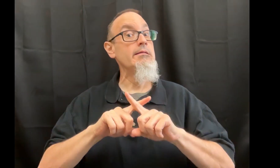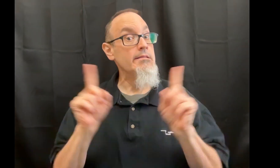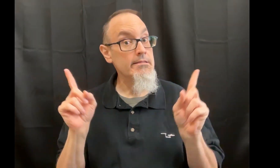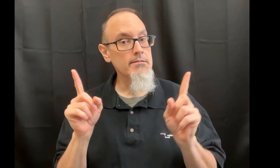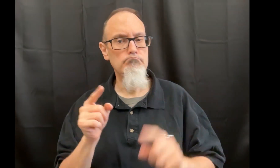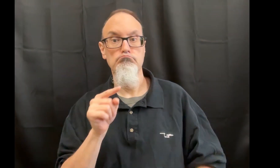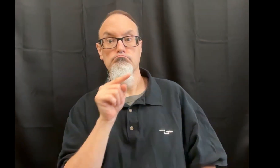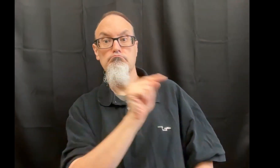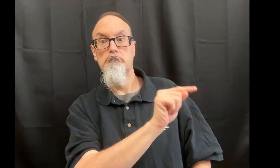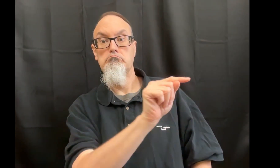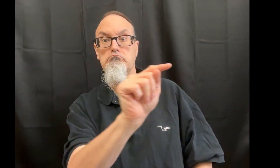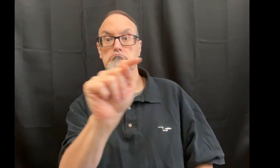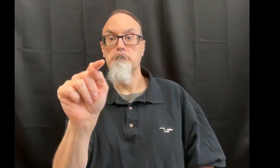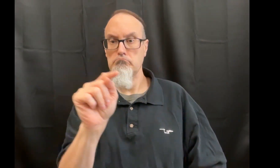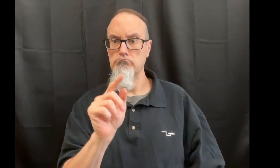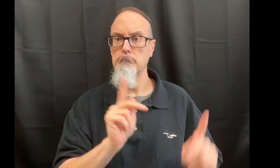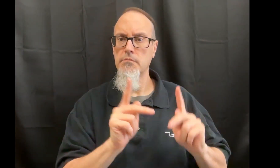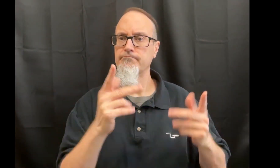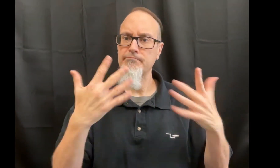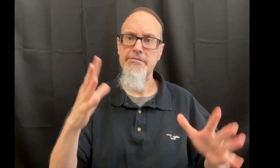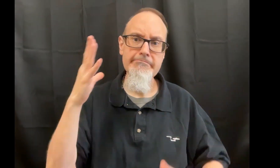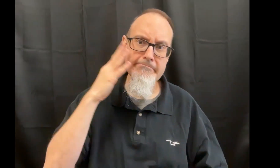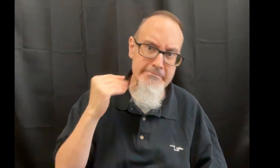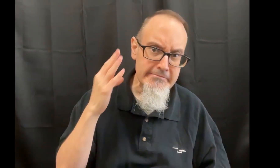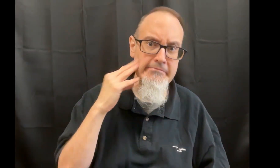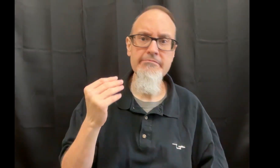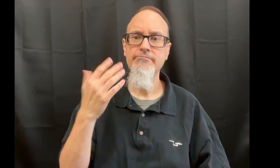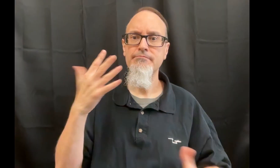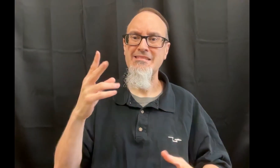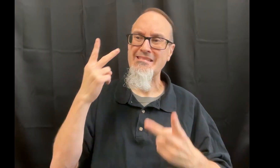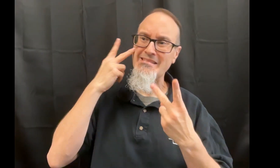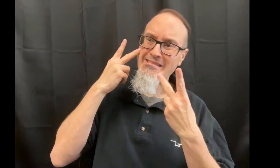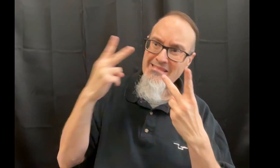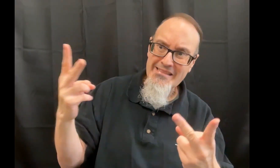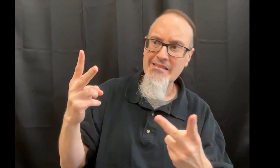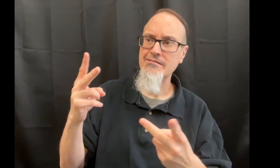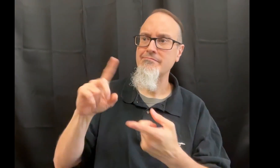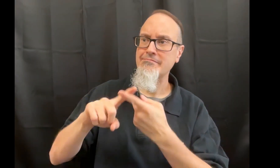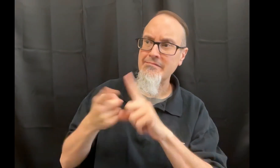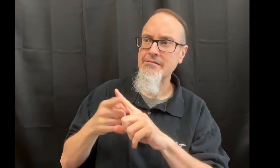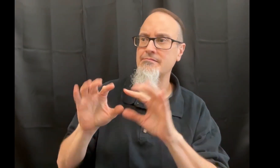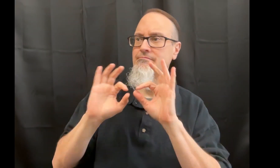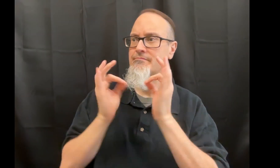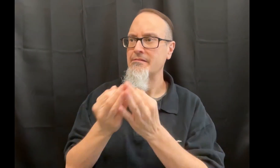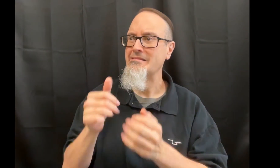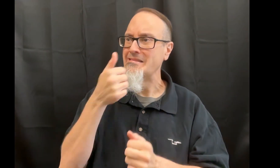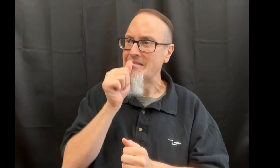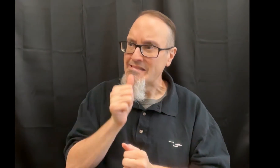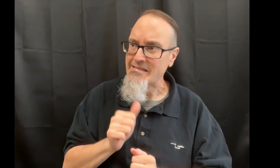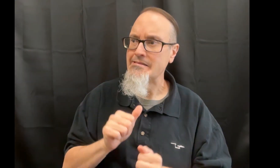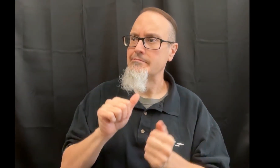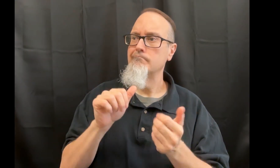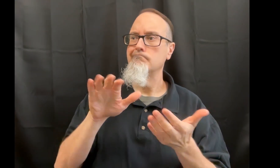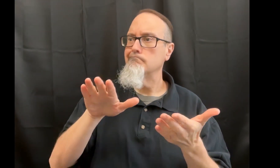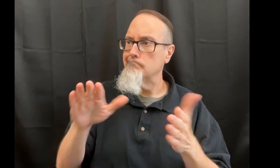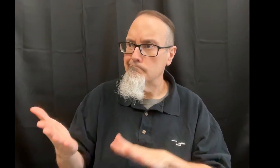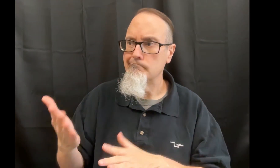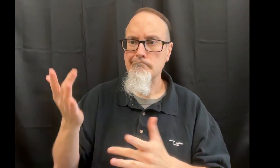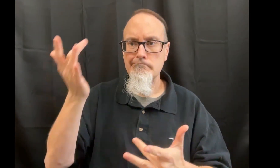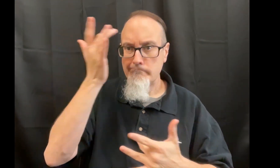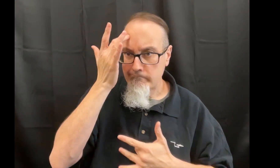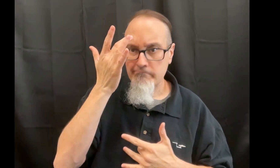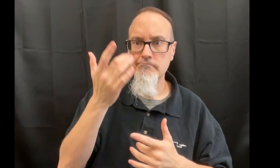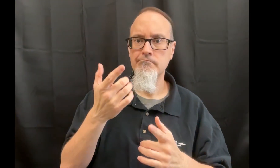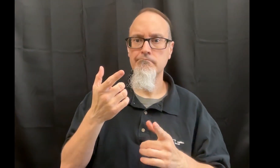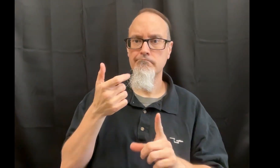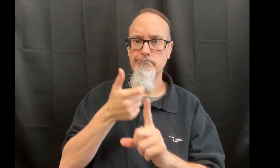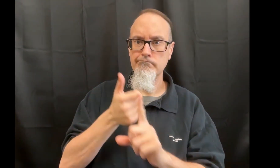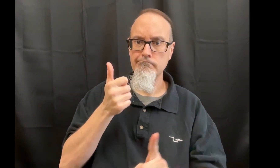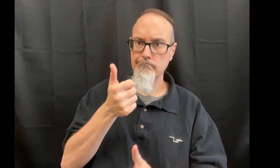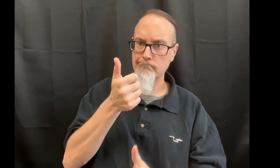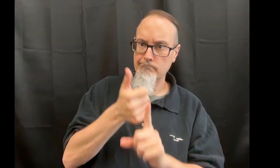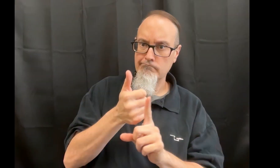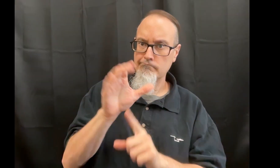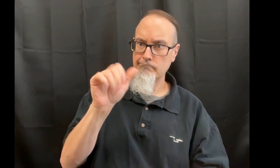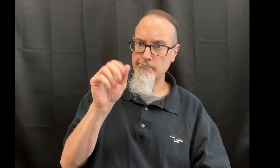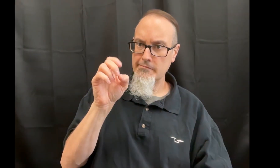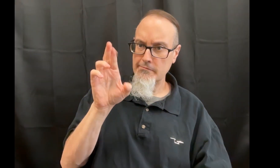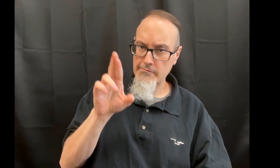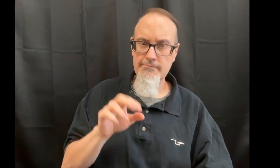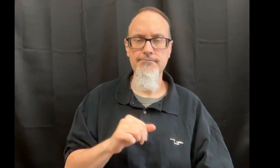However, for people out there who may have experienced that, seen it friends and family suffering, dying, ill with cancer